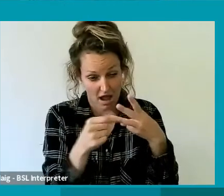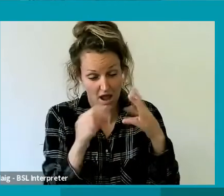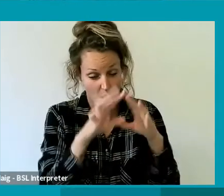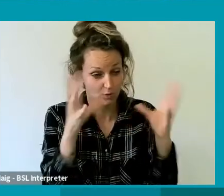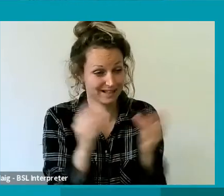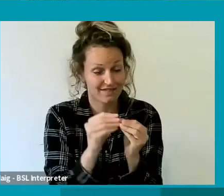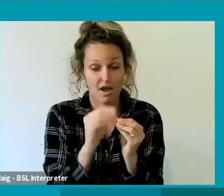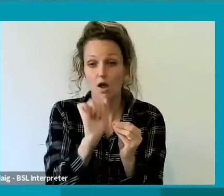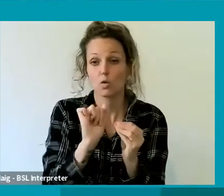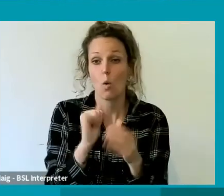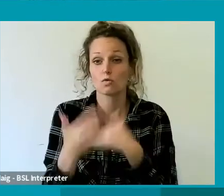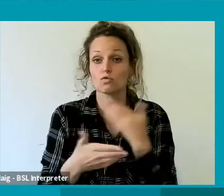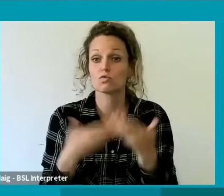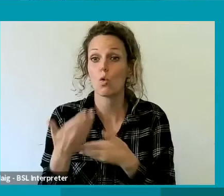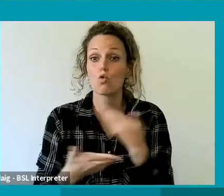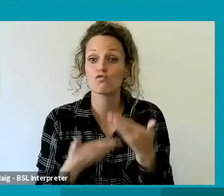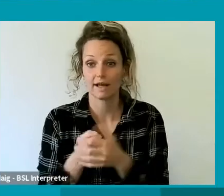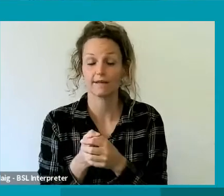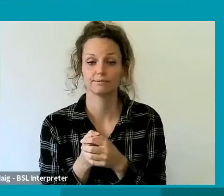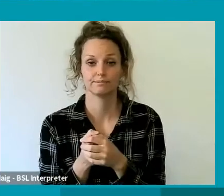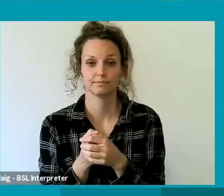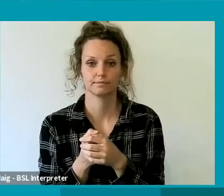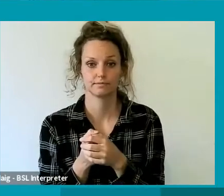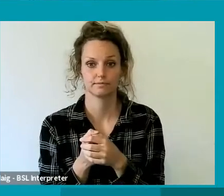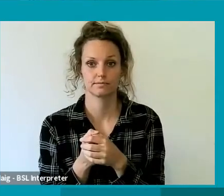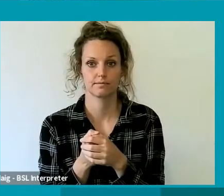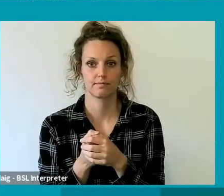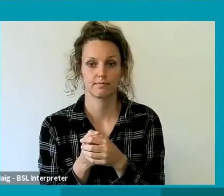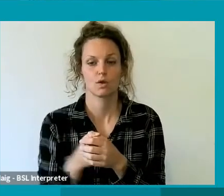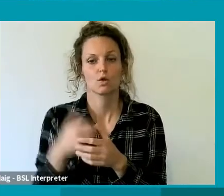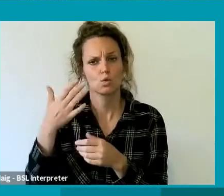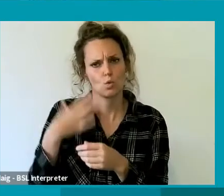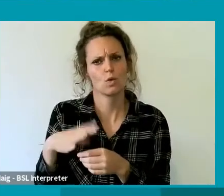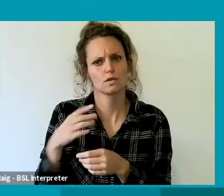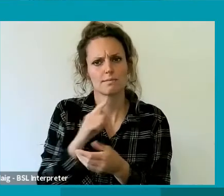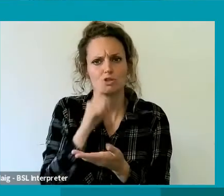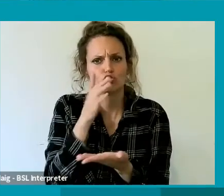but of course you want to be as authentic as possible, so.